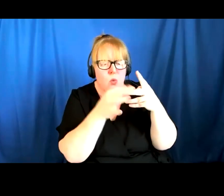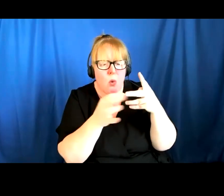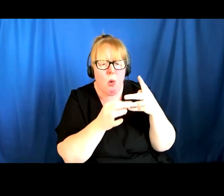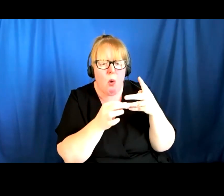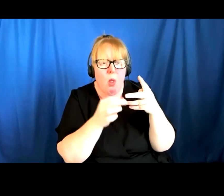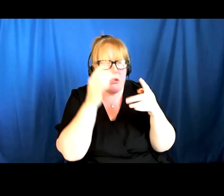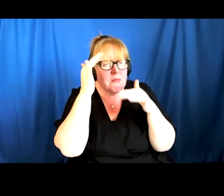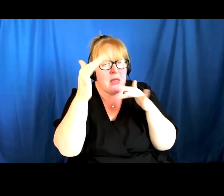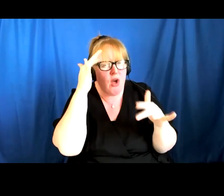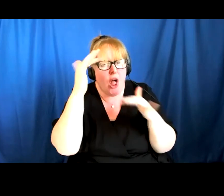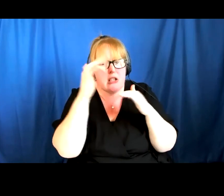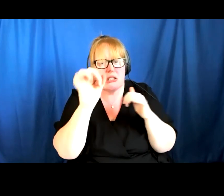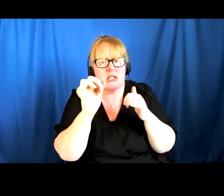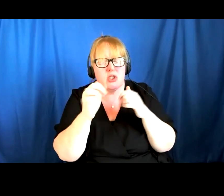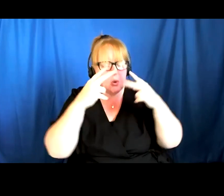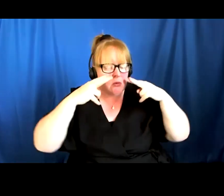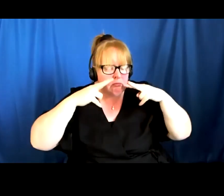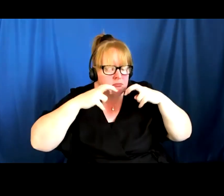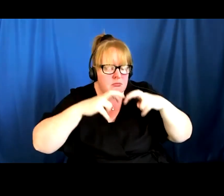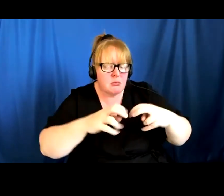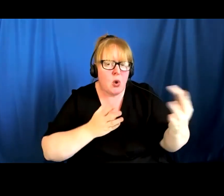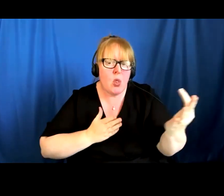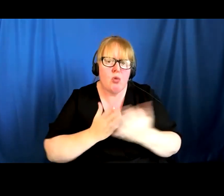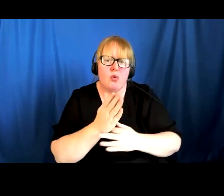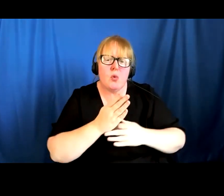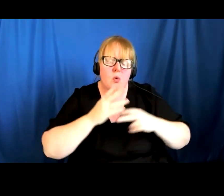through your practices; how LARP uses empathy,